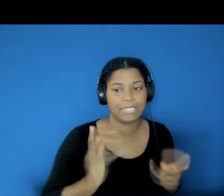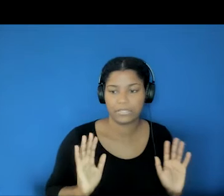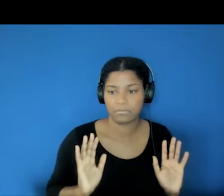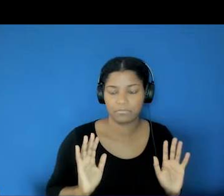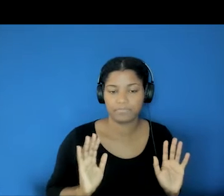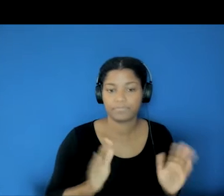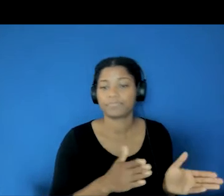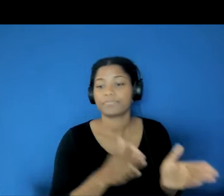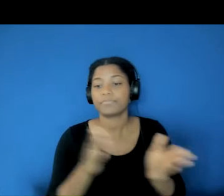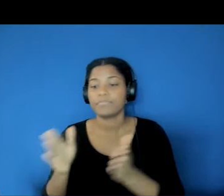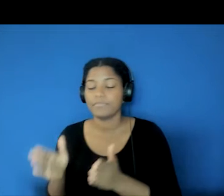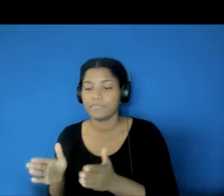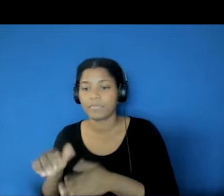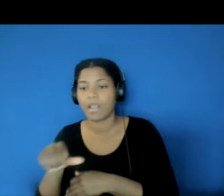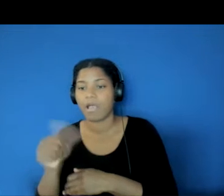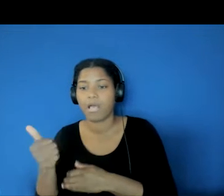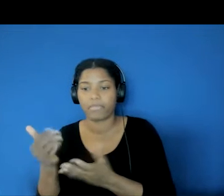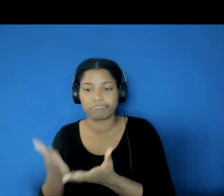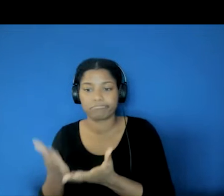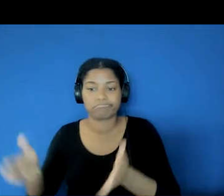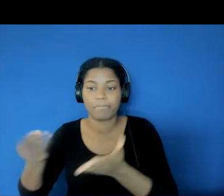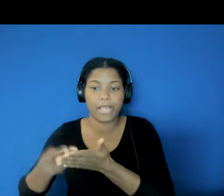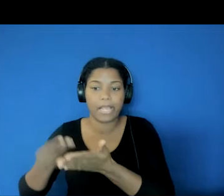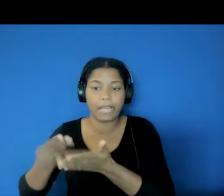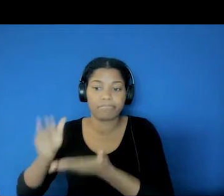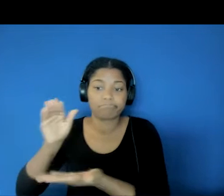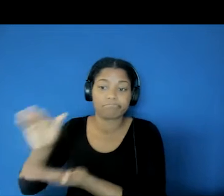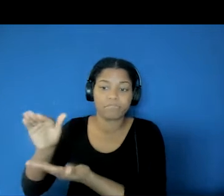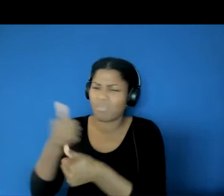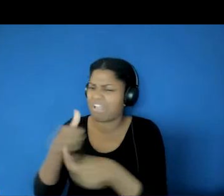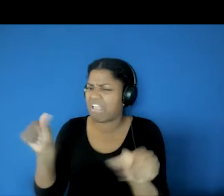And then, there's another pot that can be used for any type of institution,